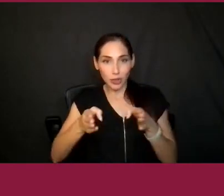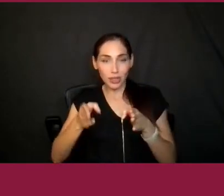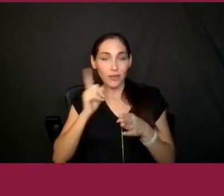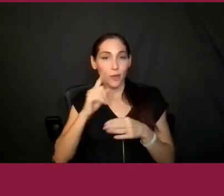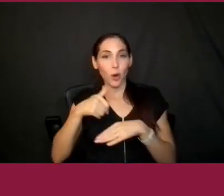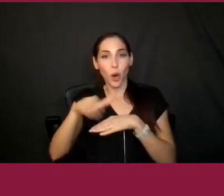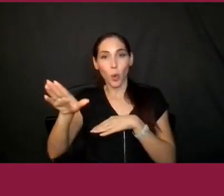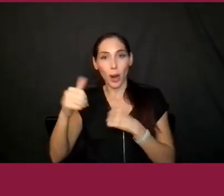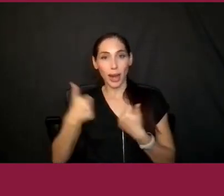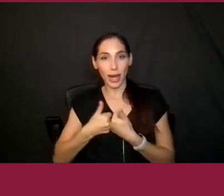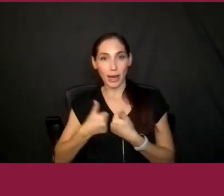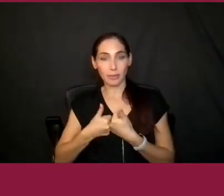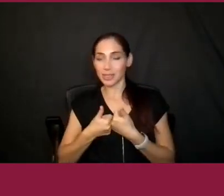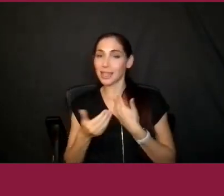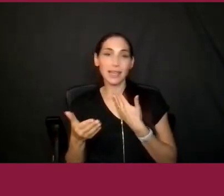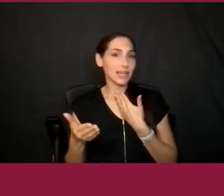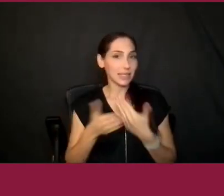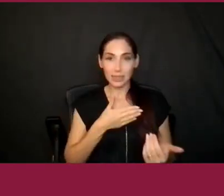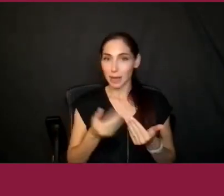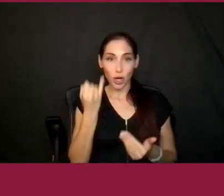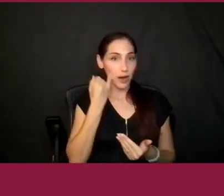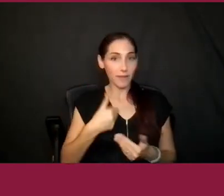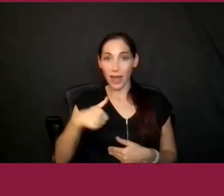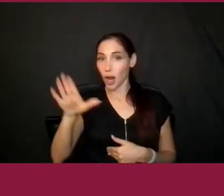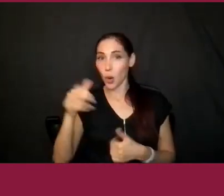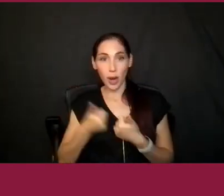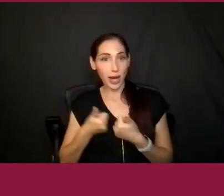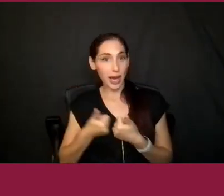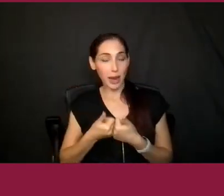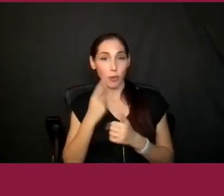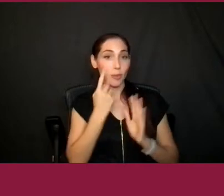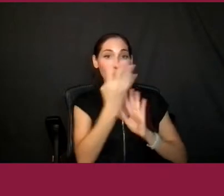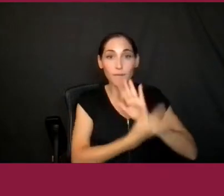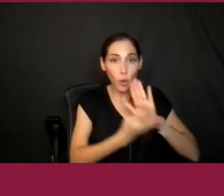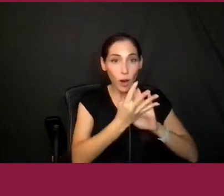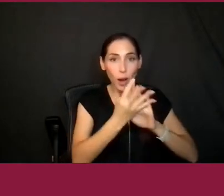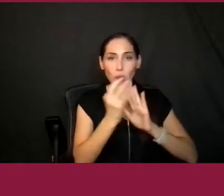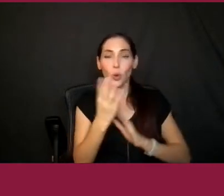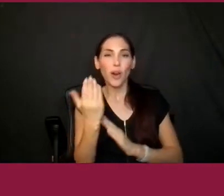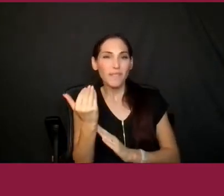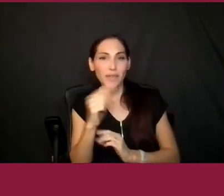It doesn't matter if that away game is going to be four hours or 15 to 16 hours.